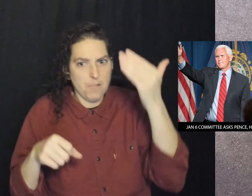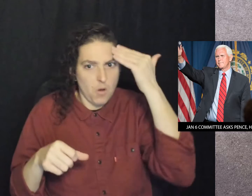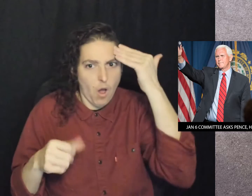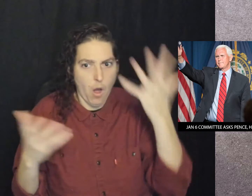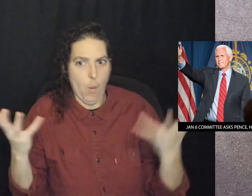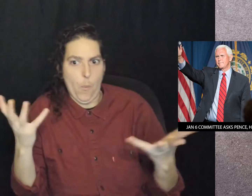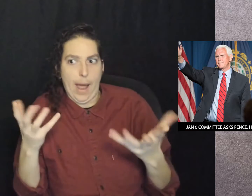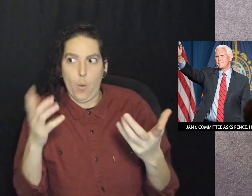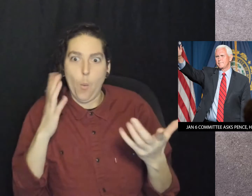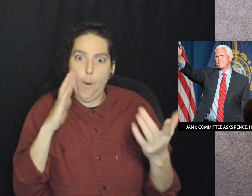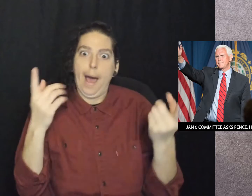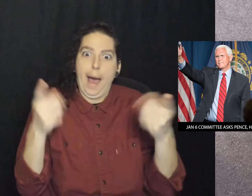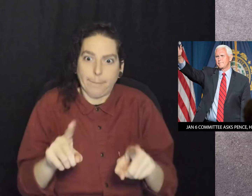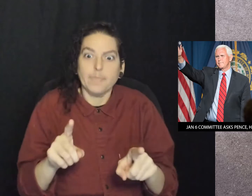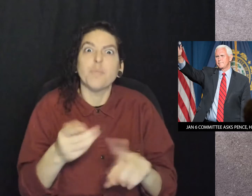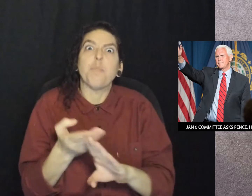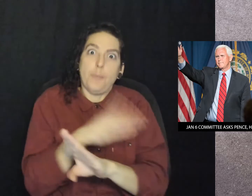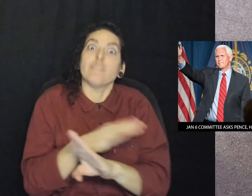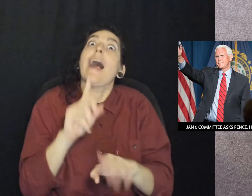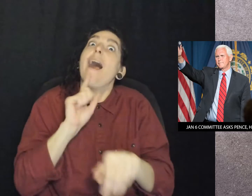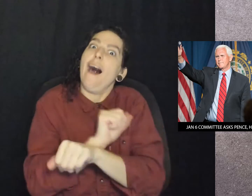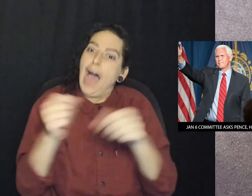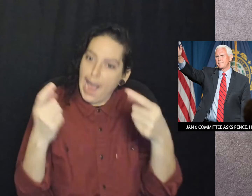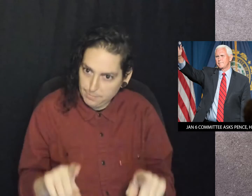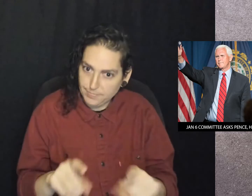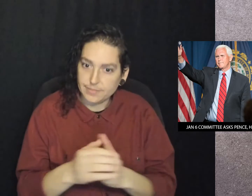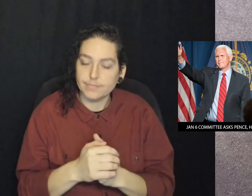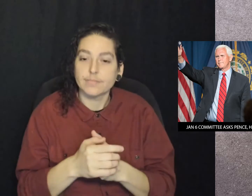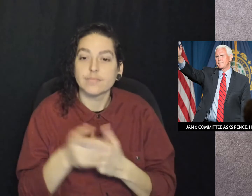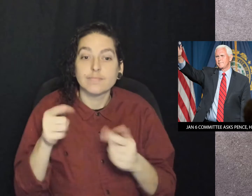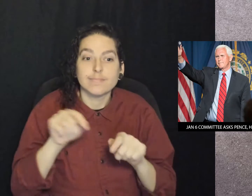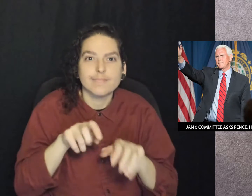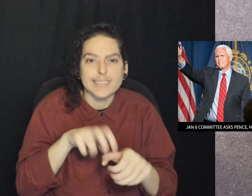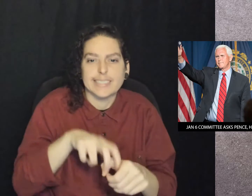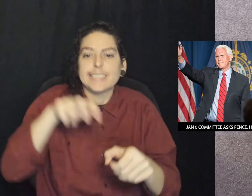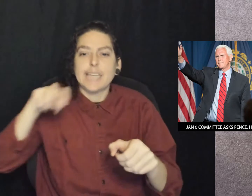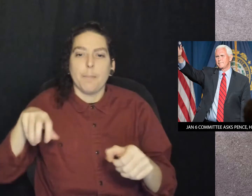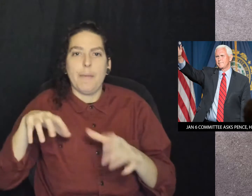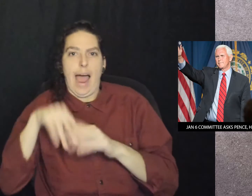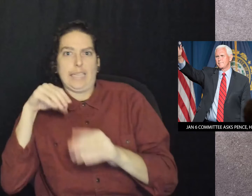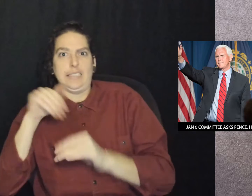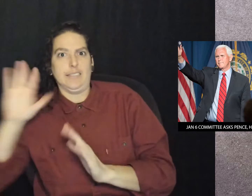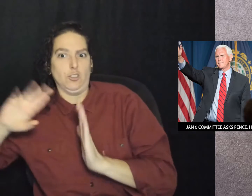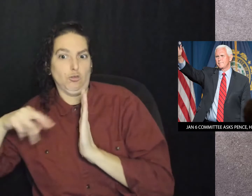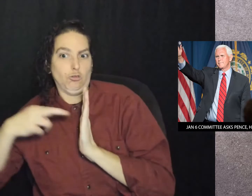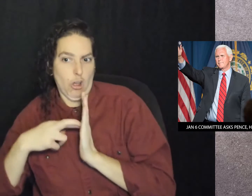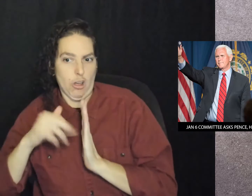indicating he may have known what was about to happen before it happened stepping outside